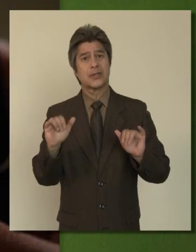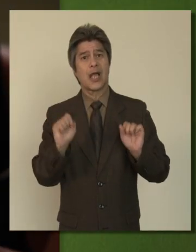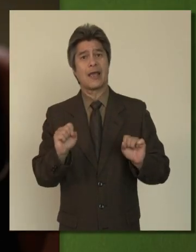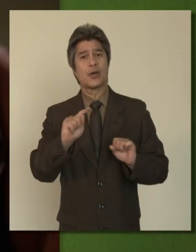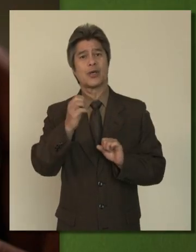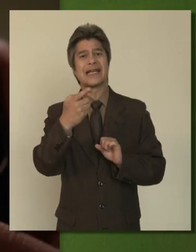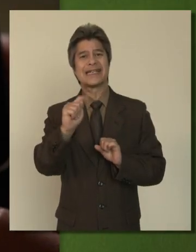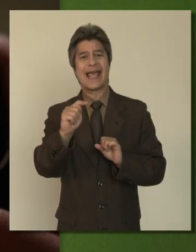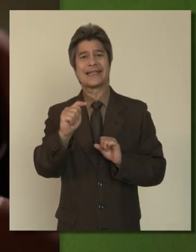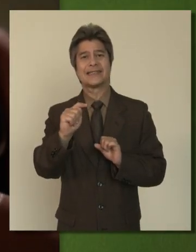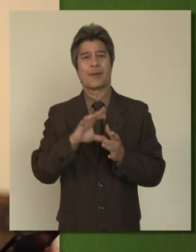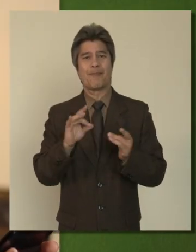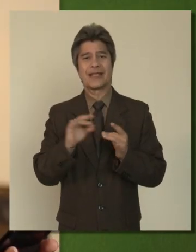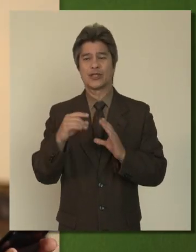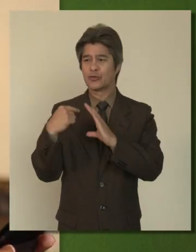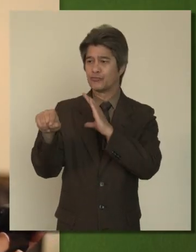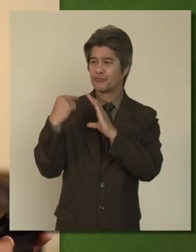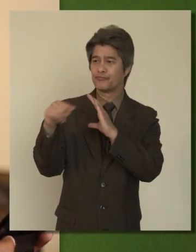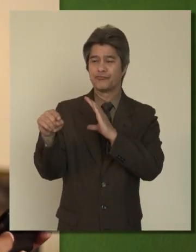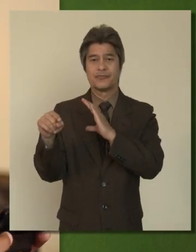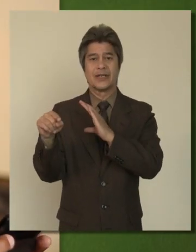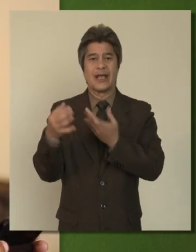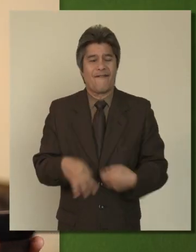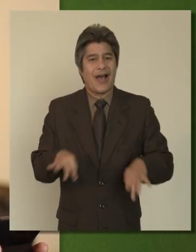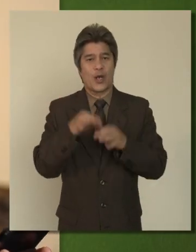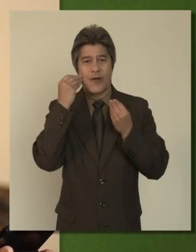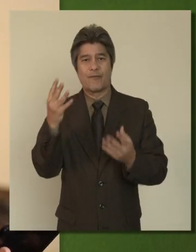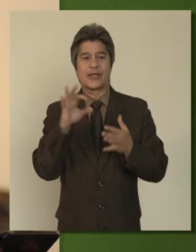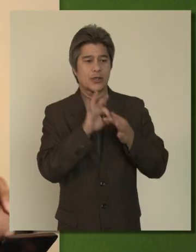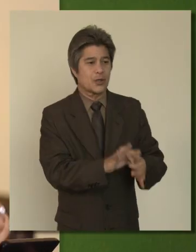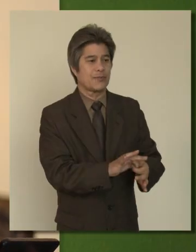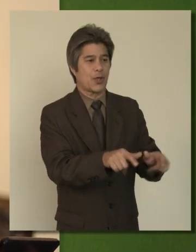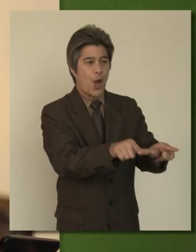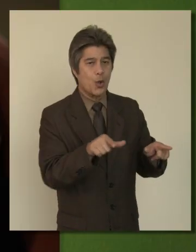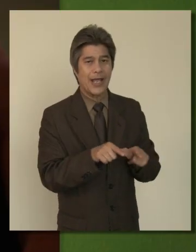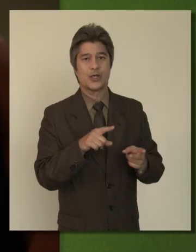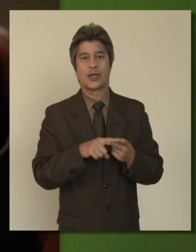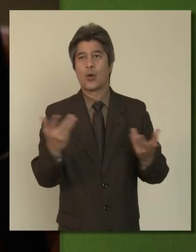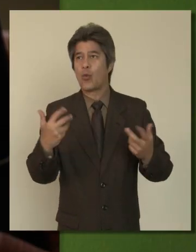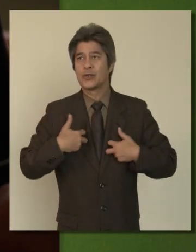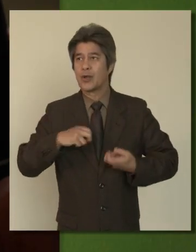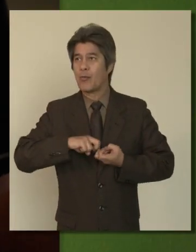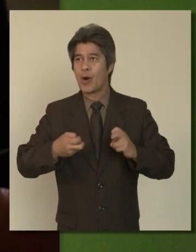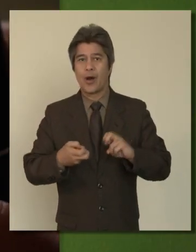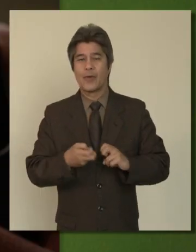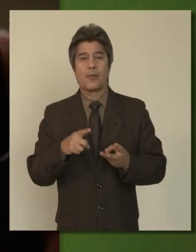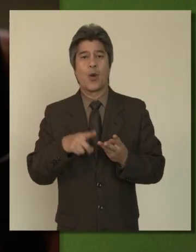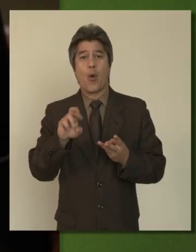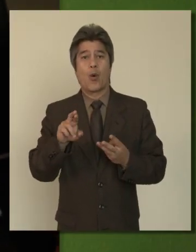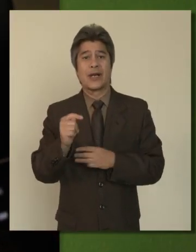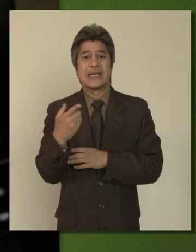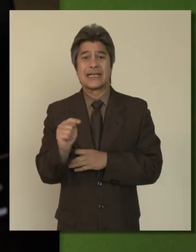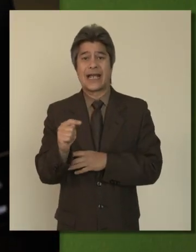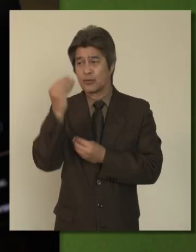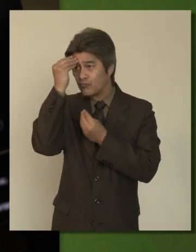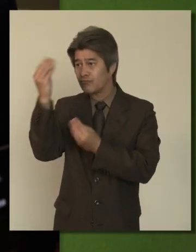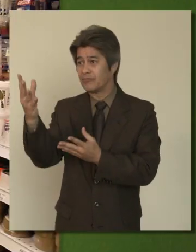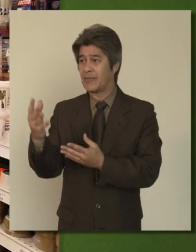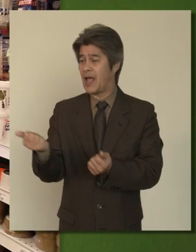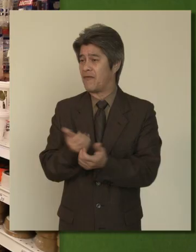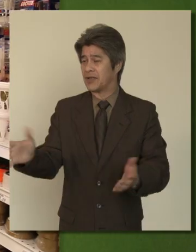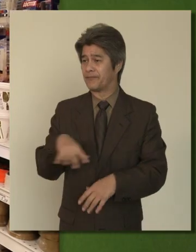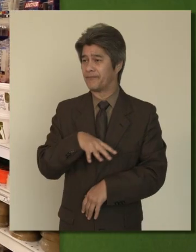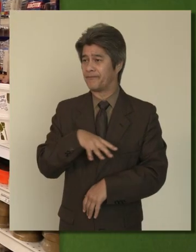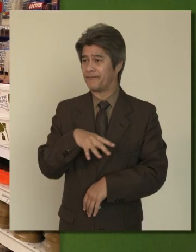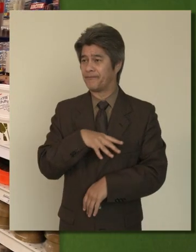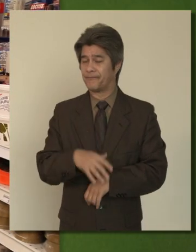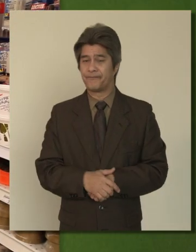location, nature of problem, or just to text to say, “all is well.”